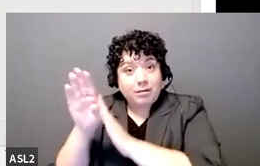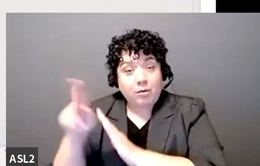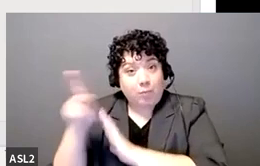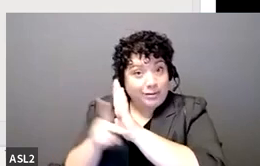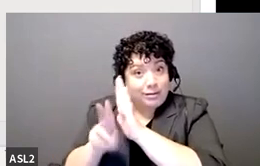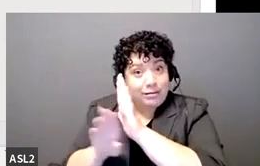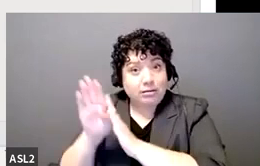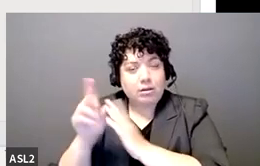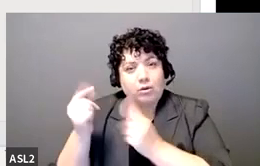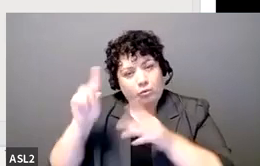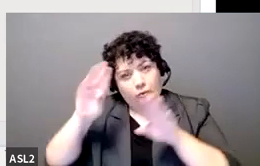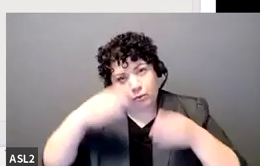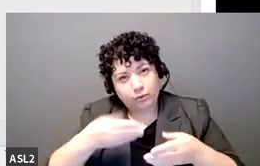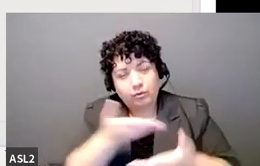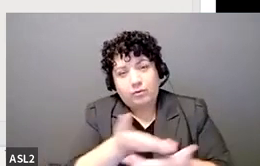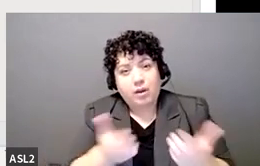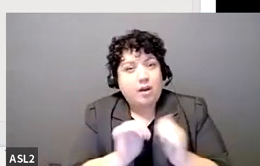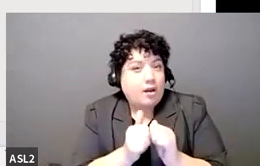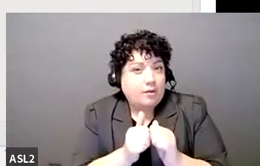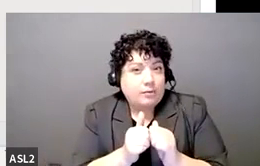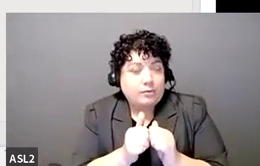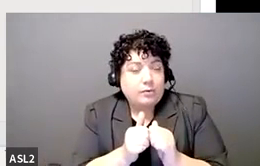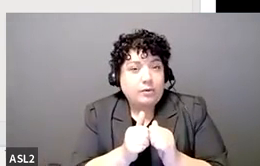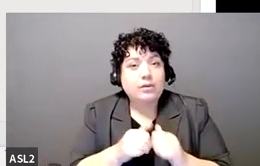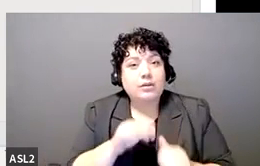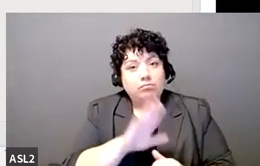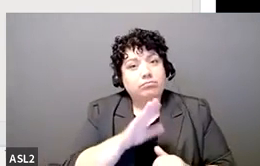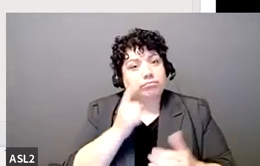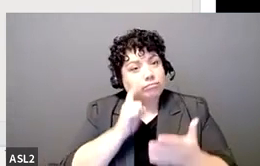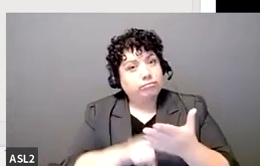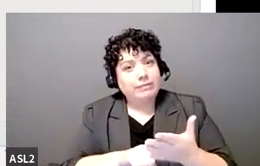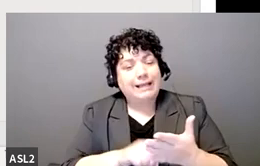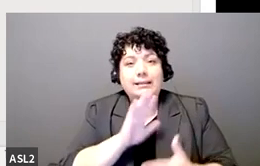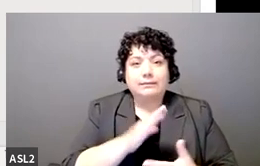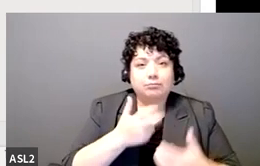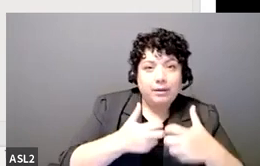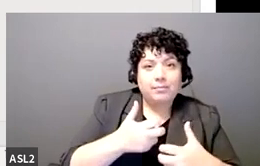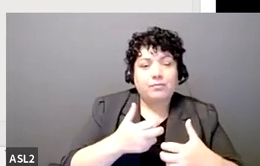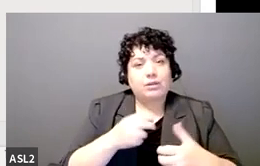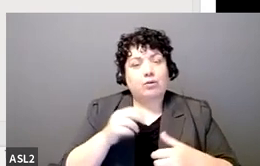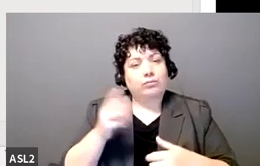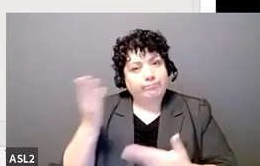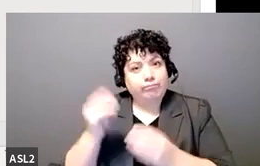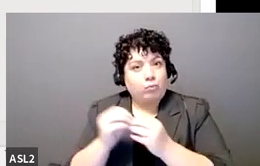what are what's being done to hold that hold them accountable so two questions I just want to leave